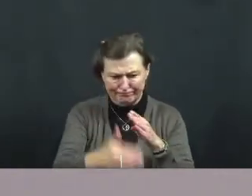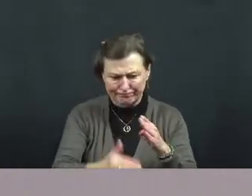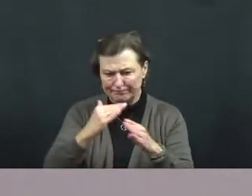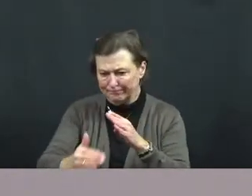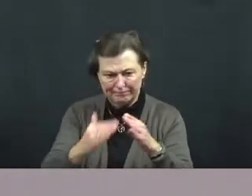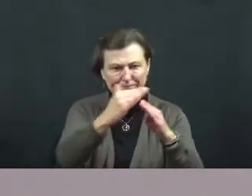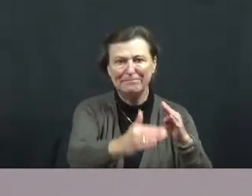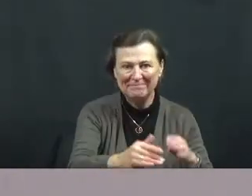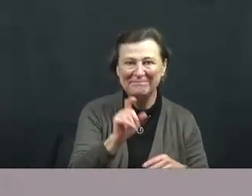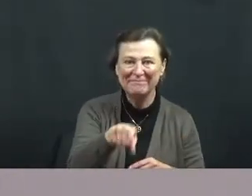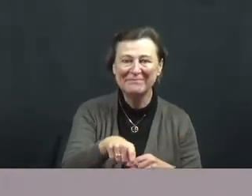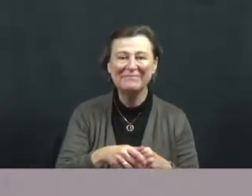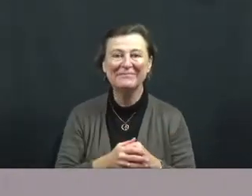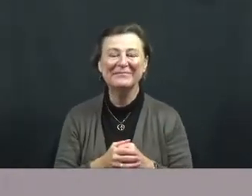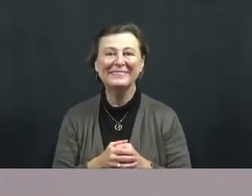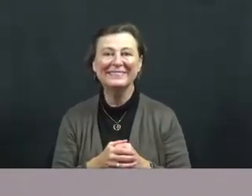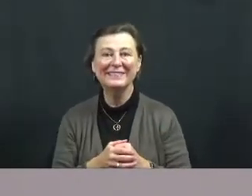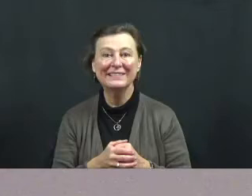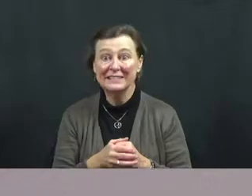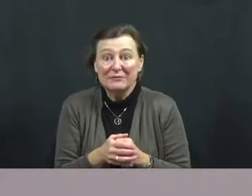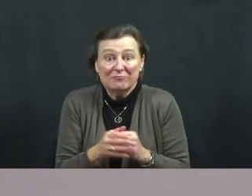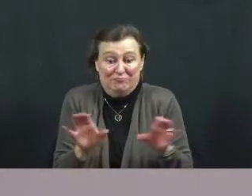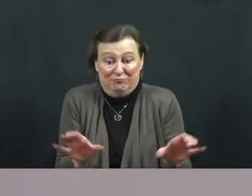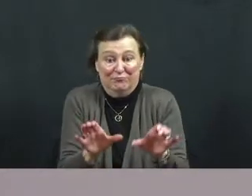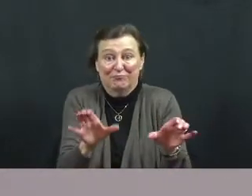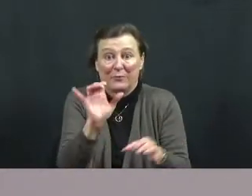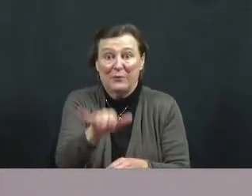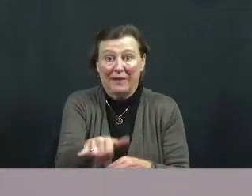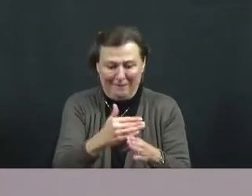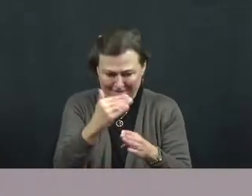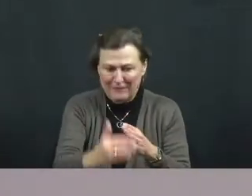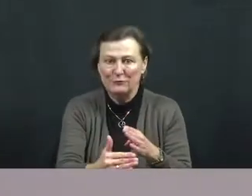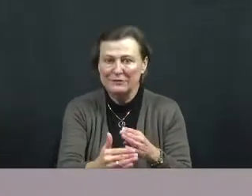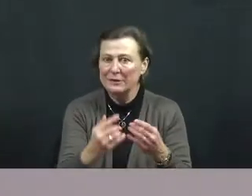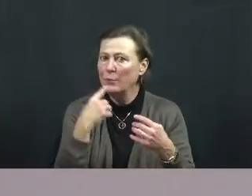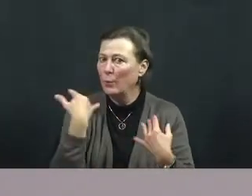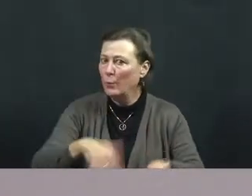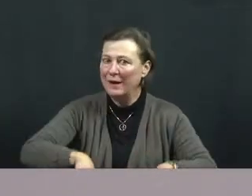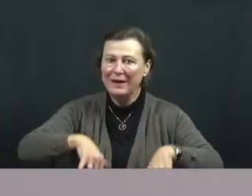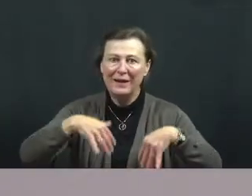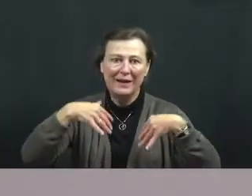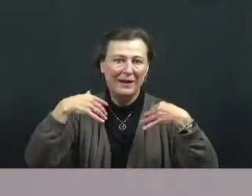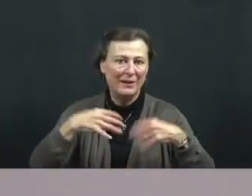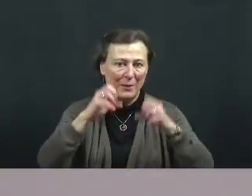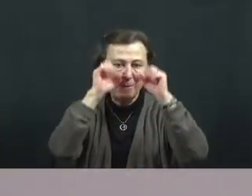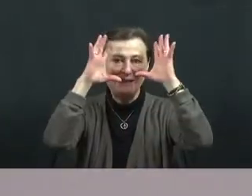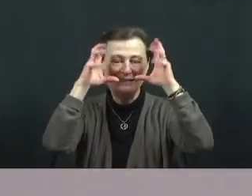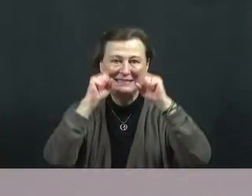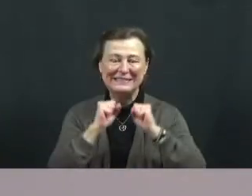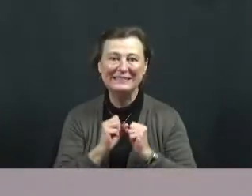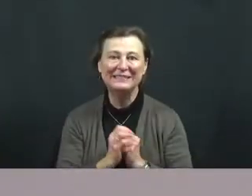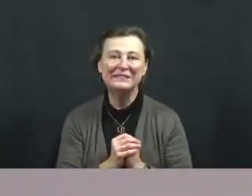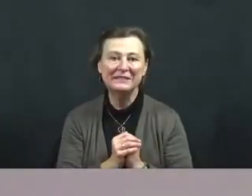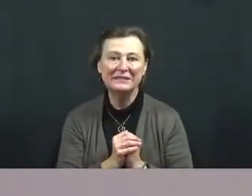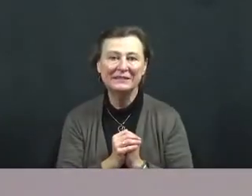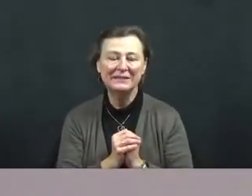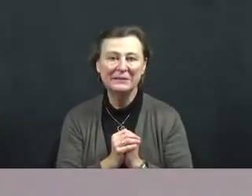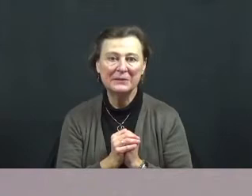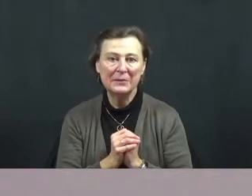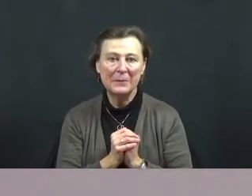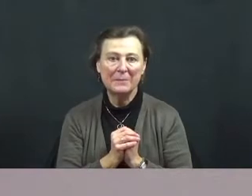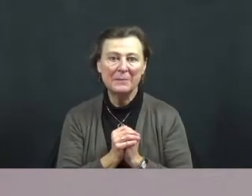And, they do it and it's amazing